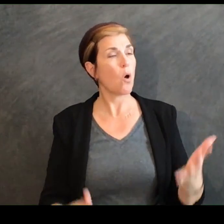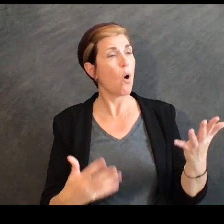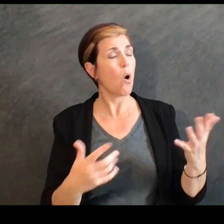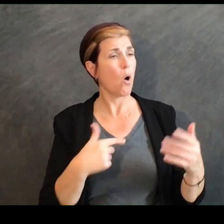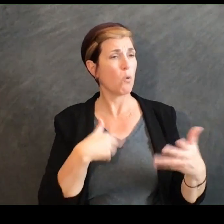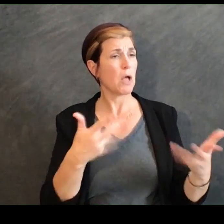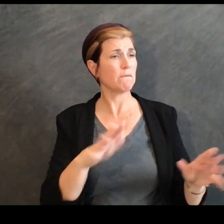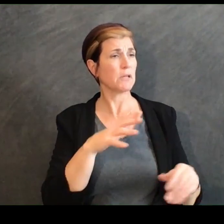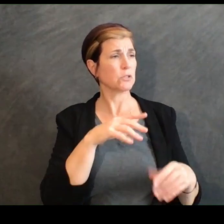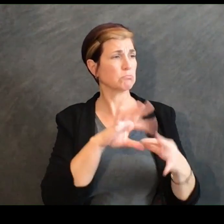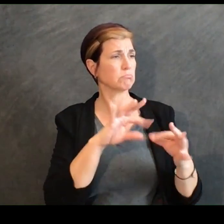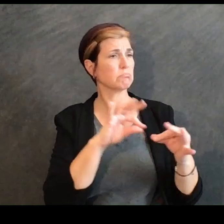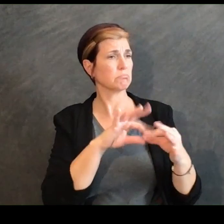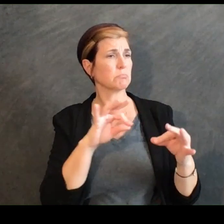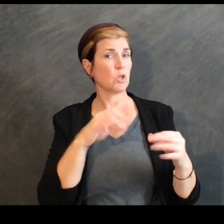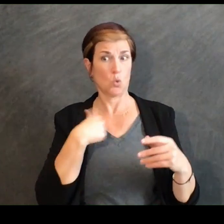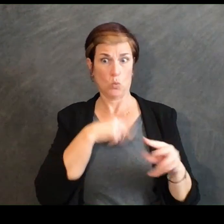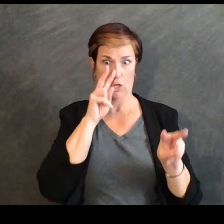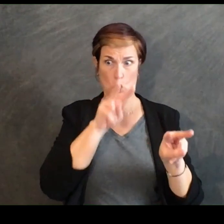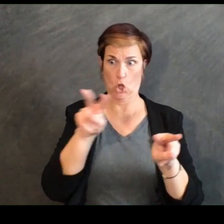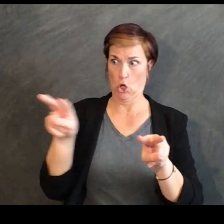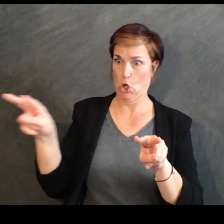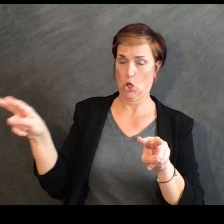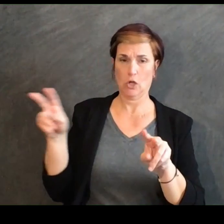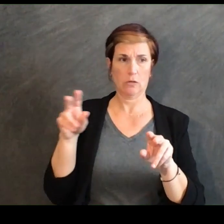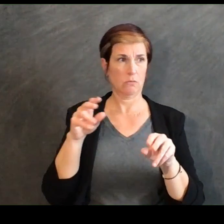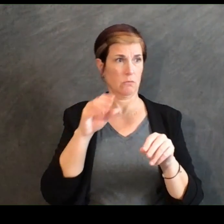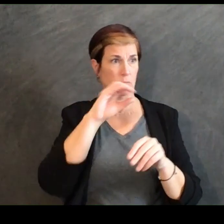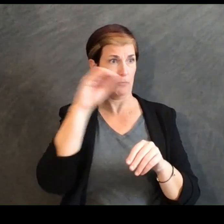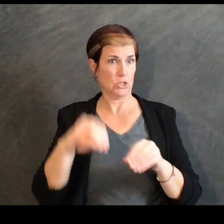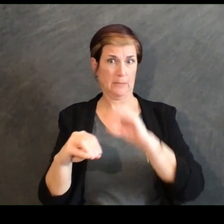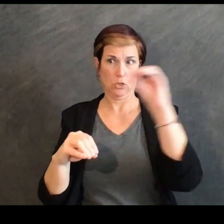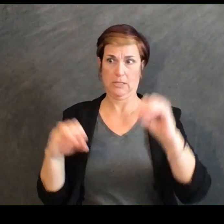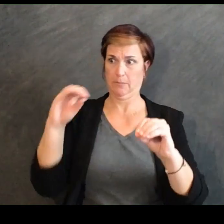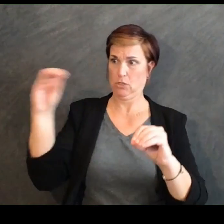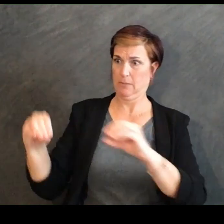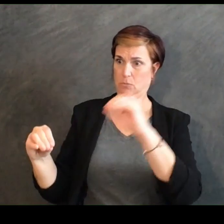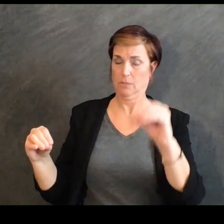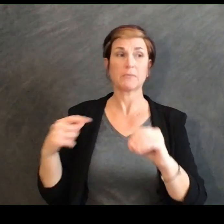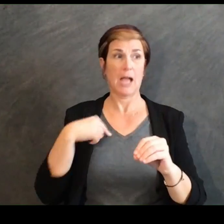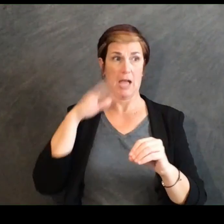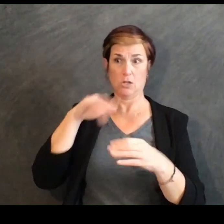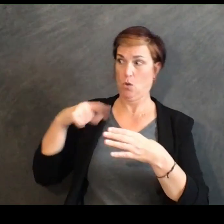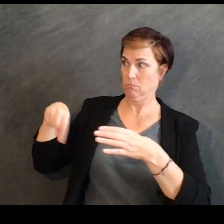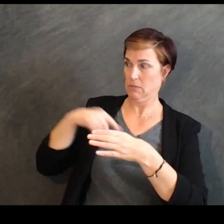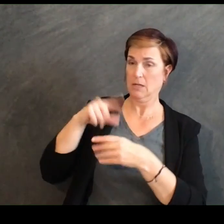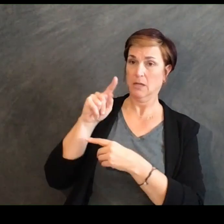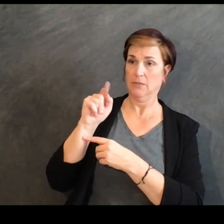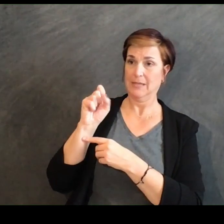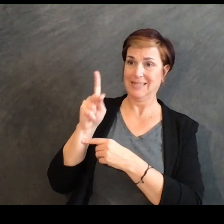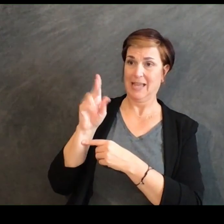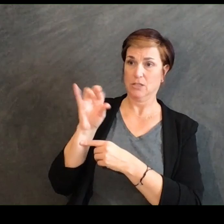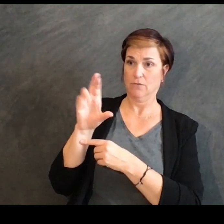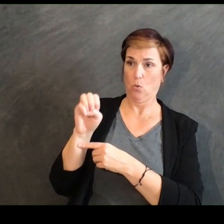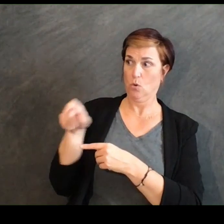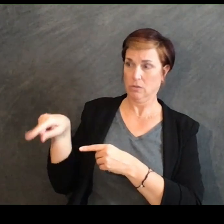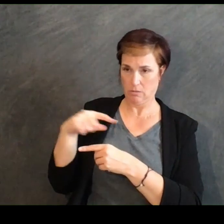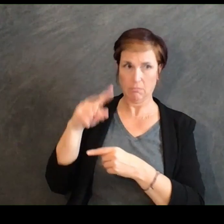the results we're going to be looking at it and I know the the task force is looking at it very strongly vice-president everybody but it was